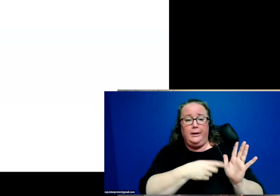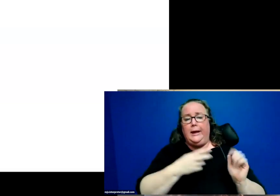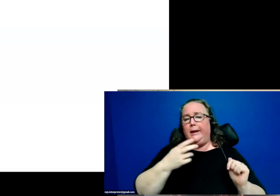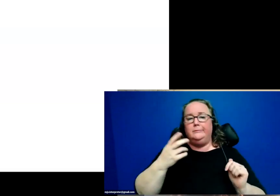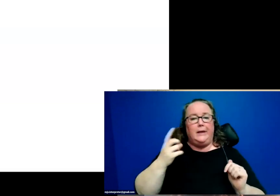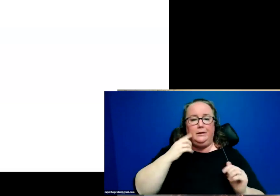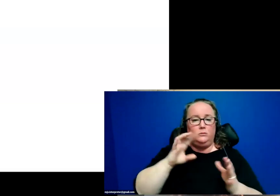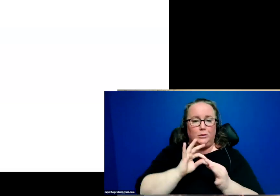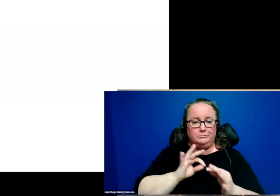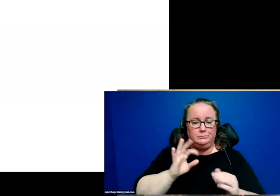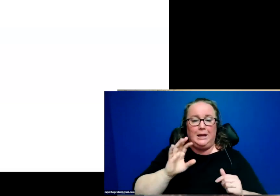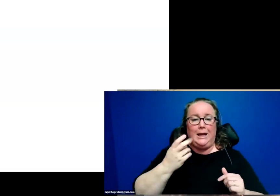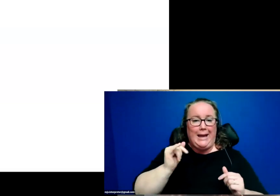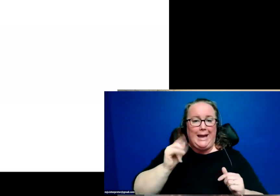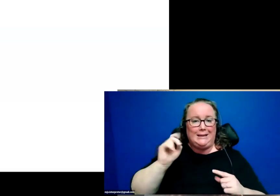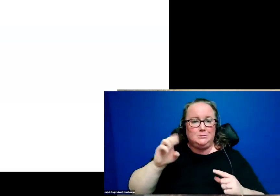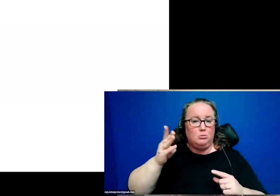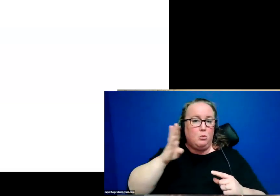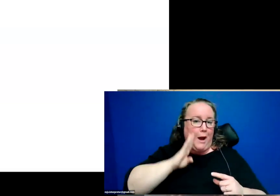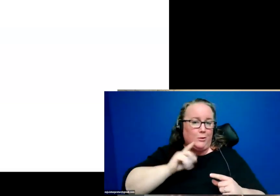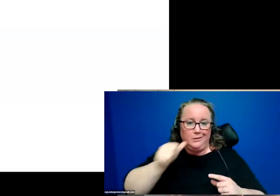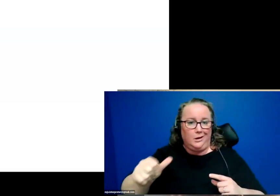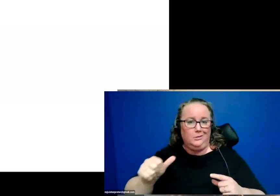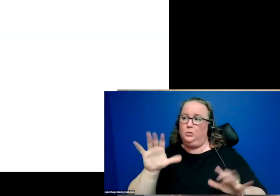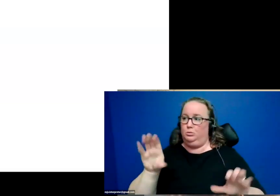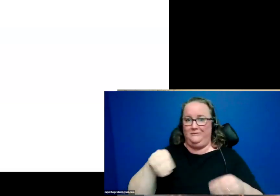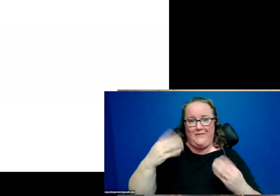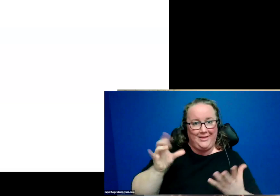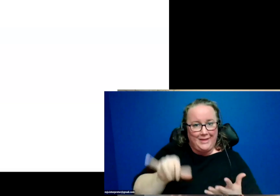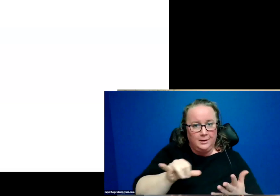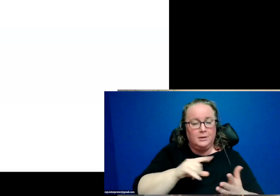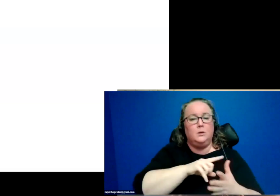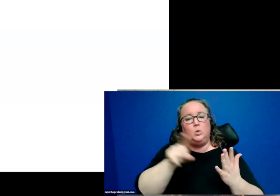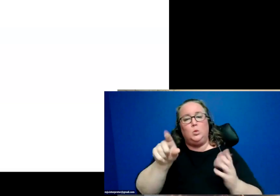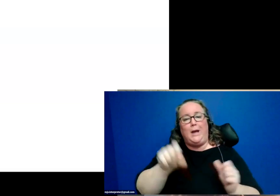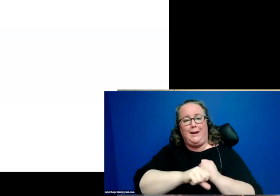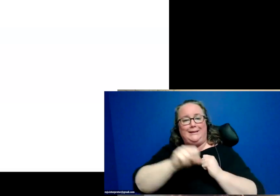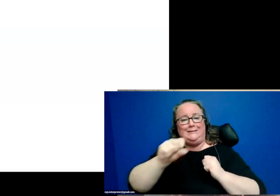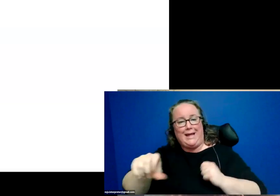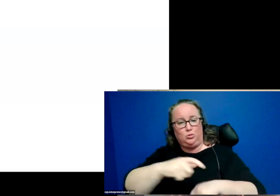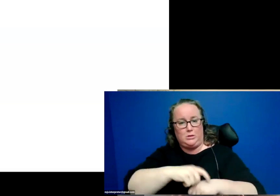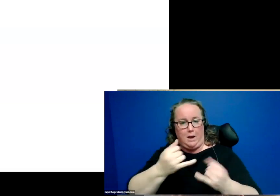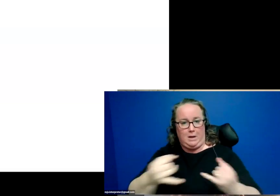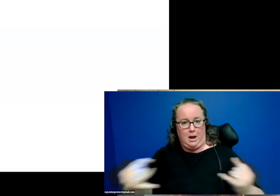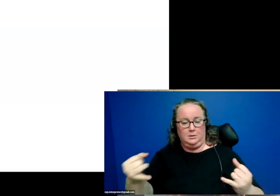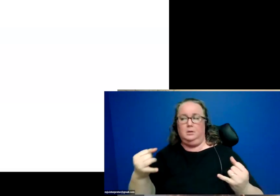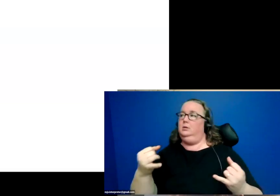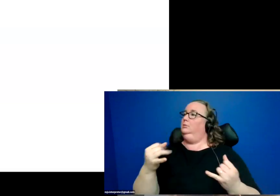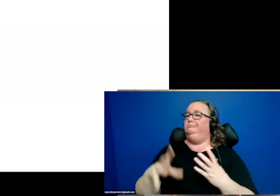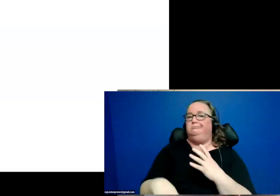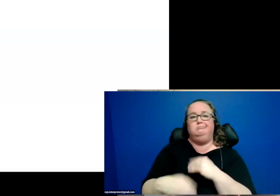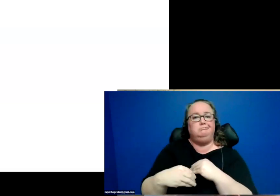that ADA dovetails and they didn't do that, you should be able to extend the timeline. You should be able to get an extra six months.